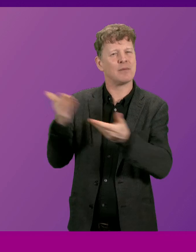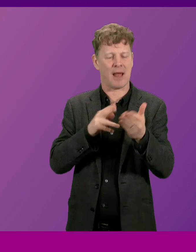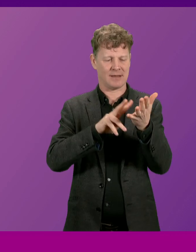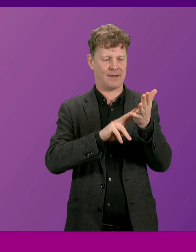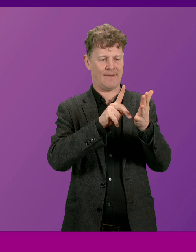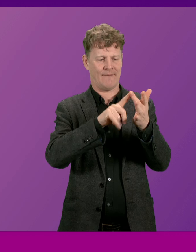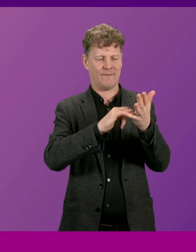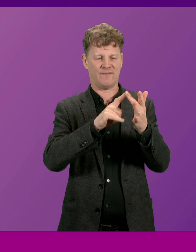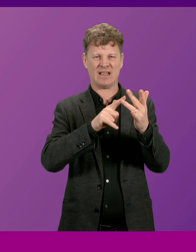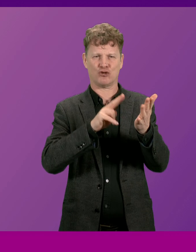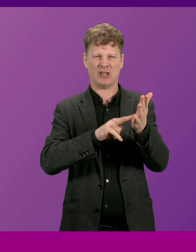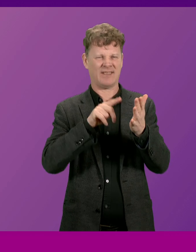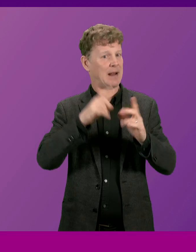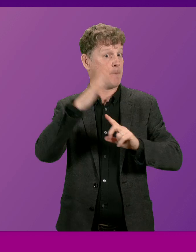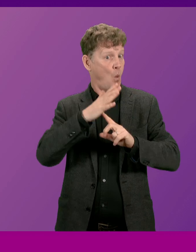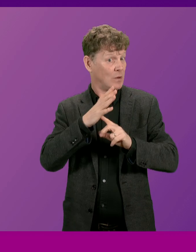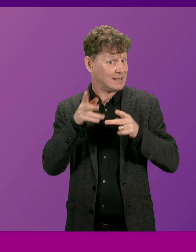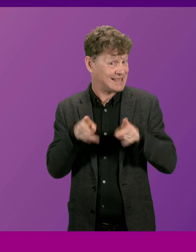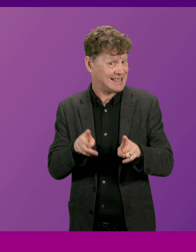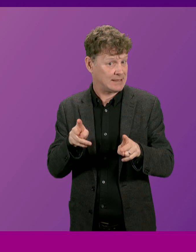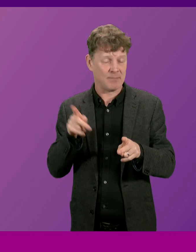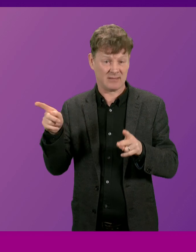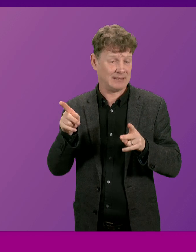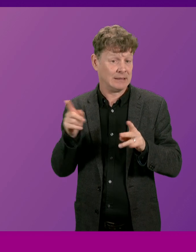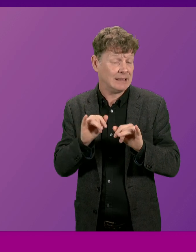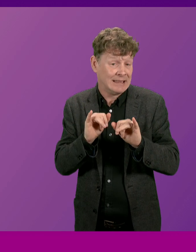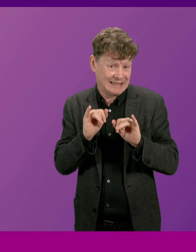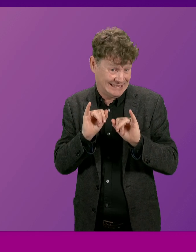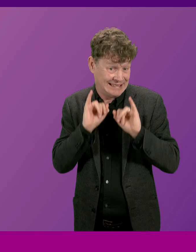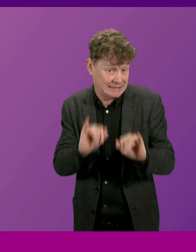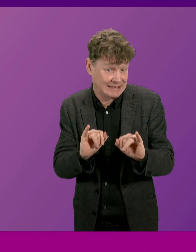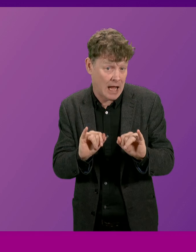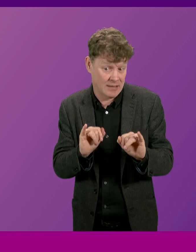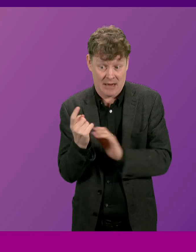vital systems. The situation is a disaster in waiting or in the making, as it will potentially